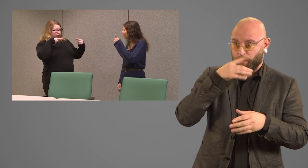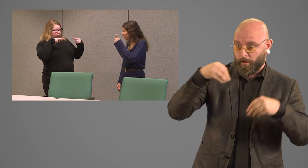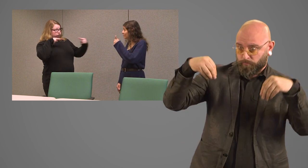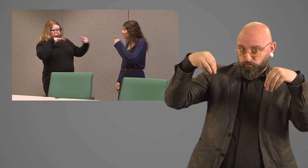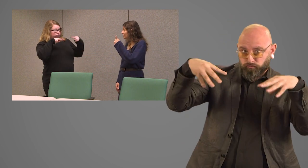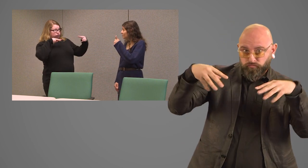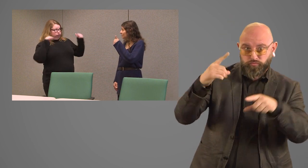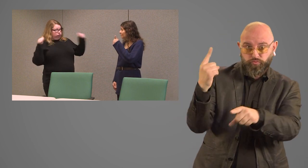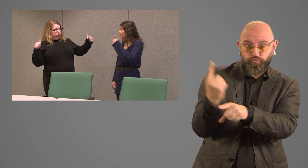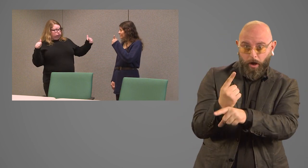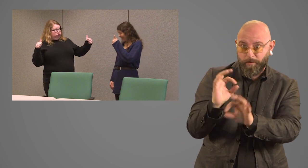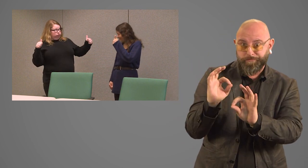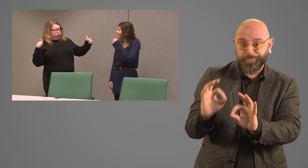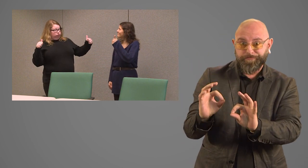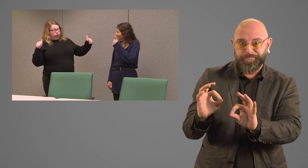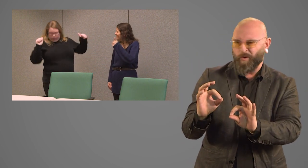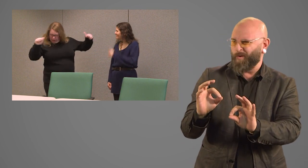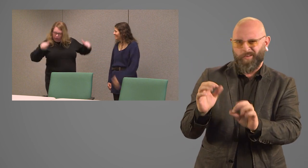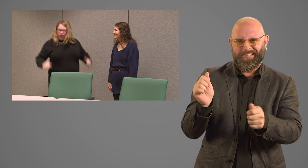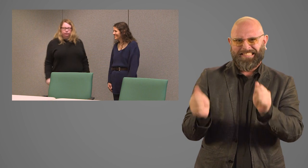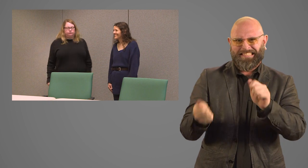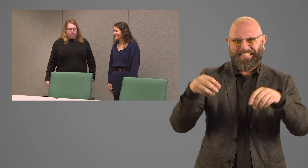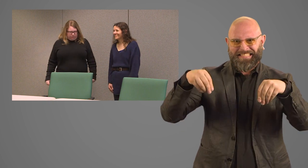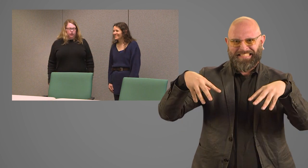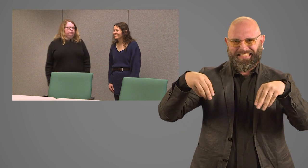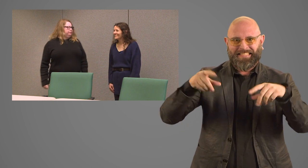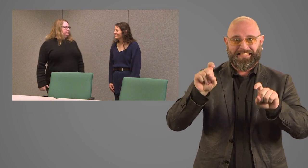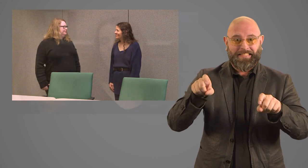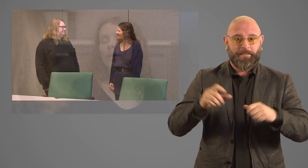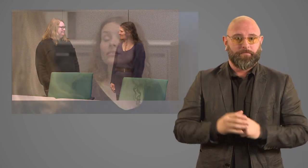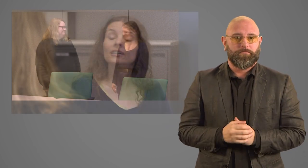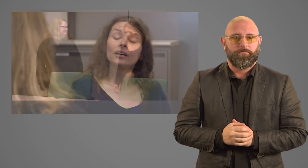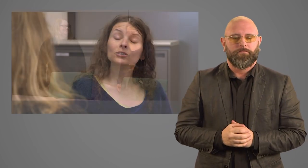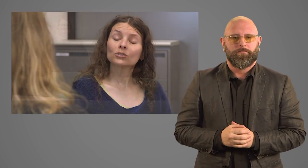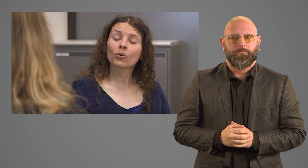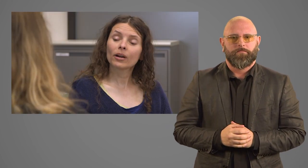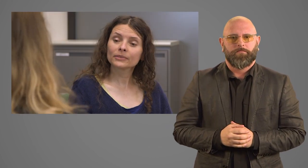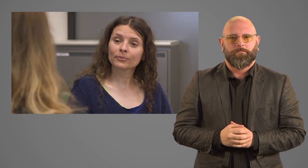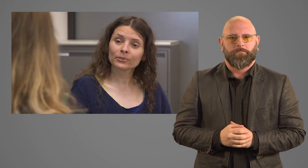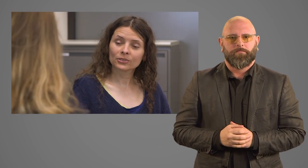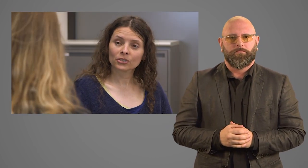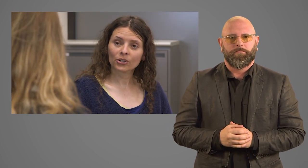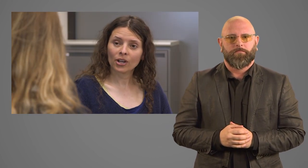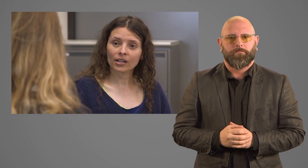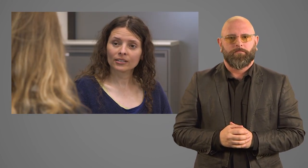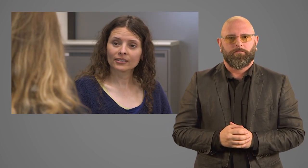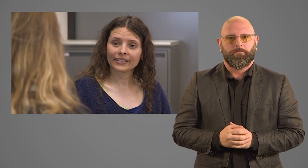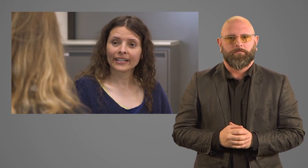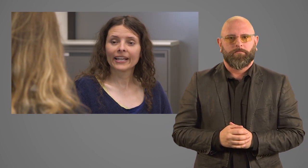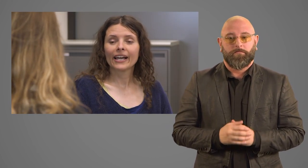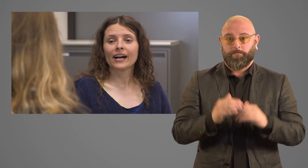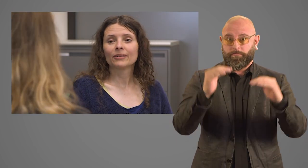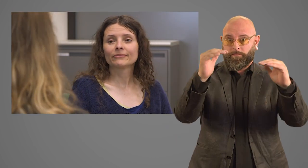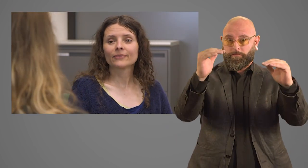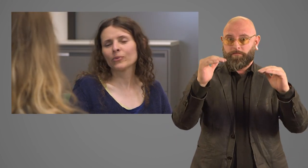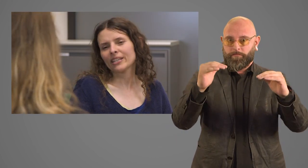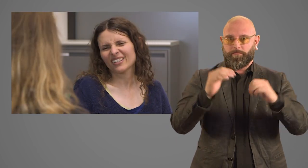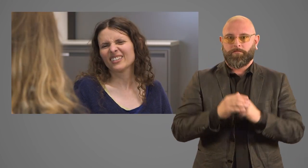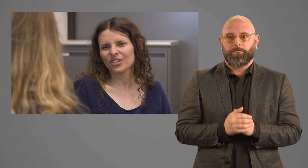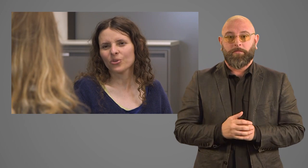Ask the person if the lighting is acceptable or should be adjusted.